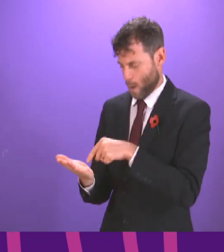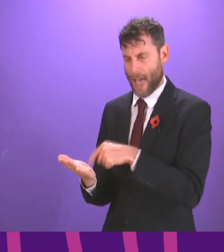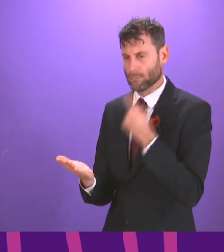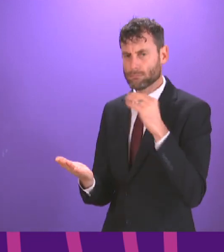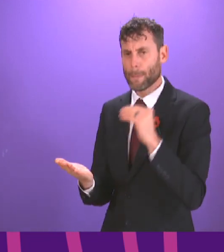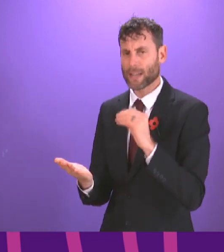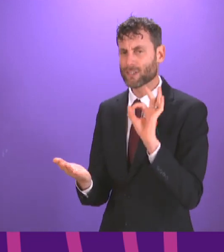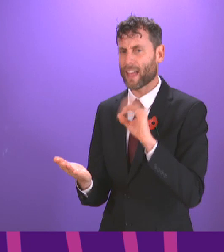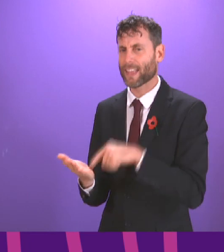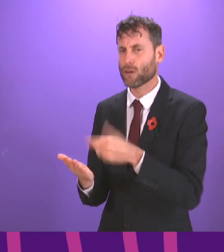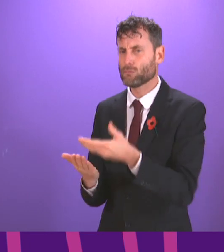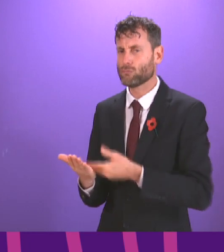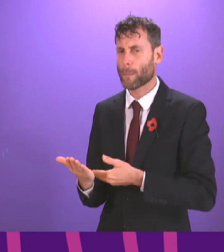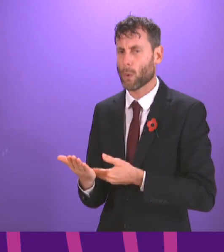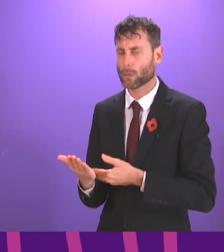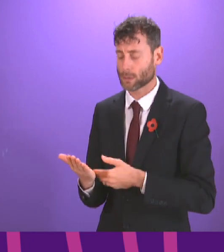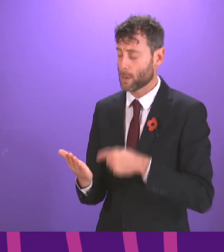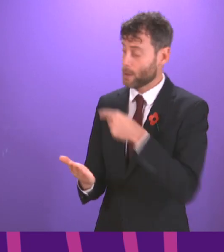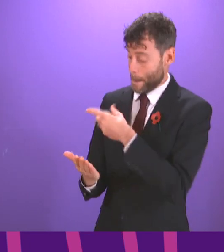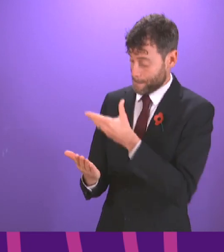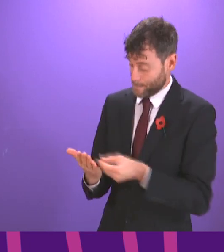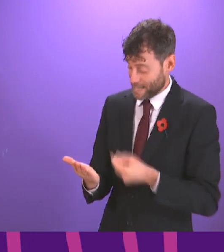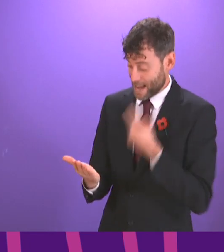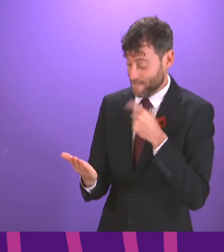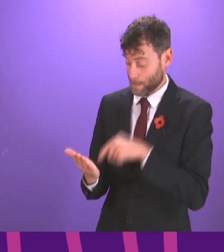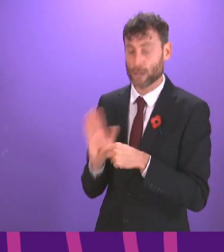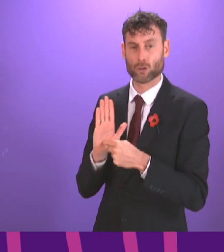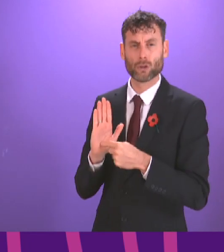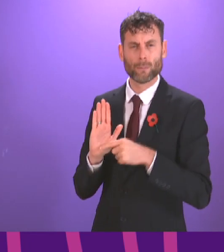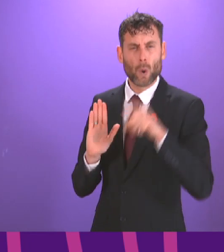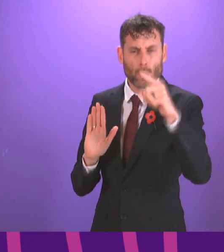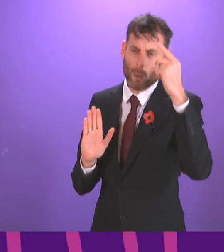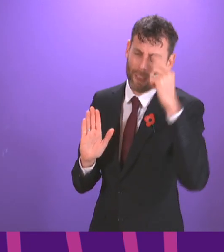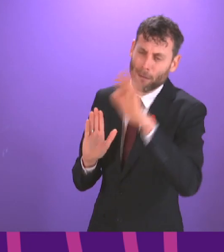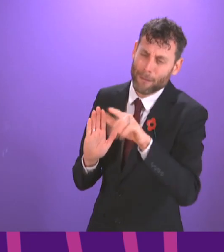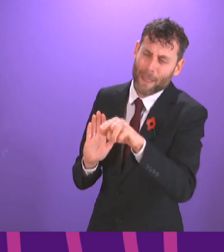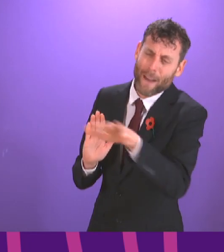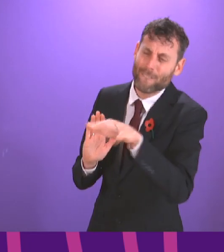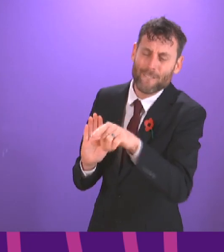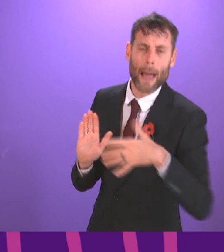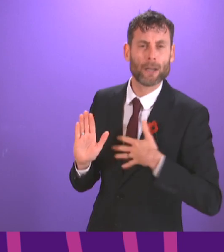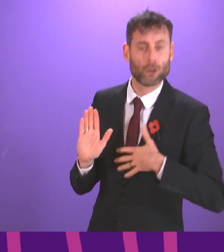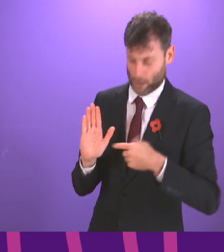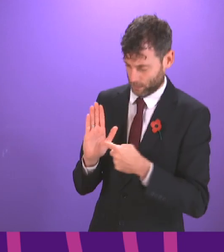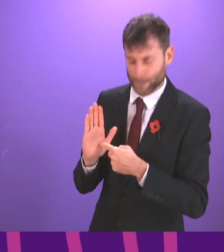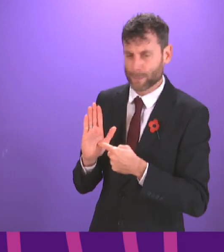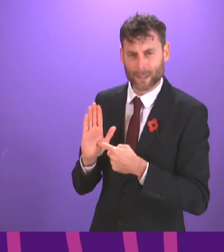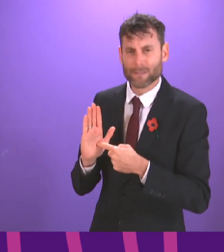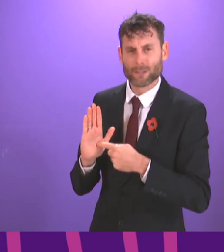surrounding the report serves those grieving families well? The First Minister: I do not expect grieving families to be assured